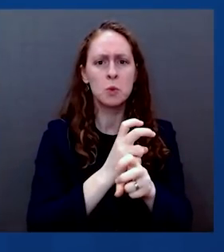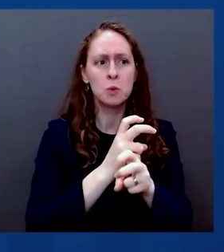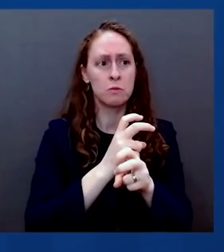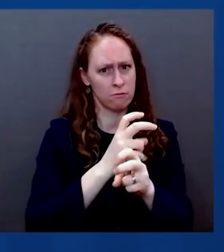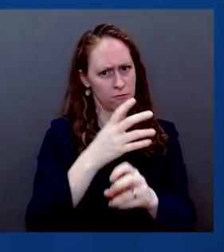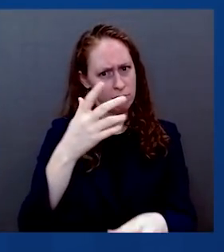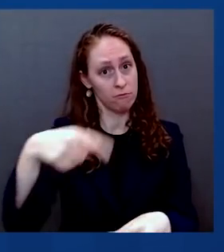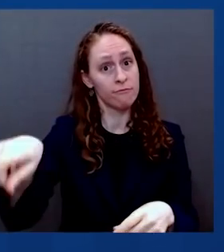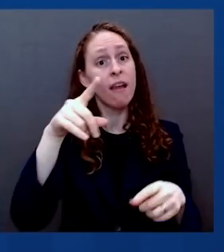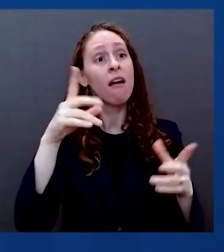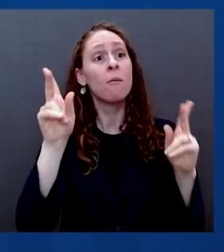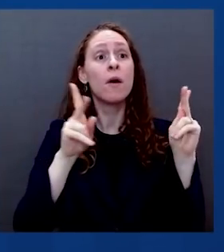as though they are normal,